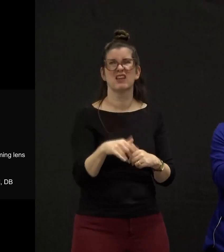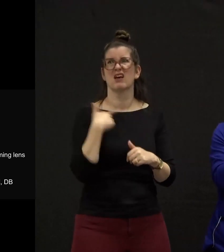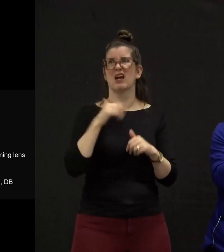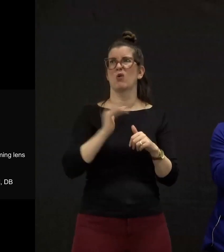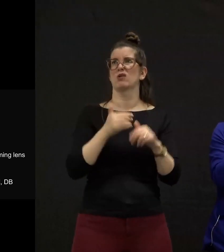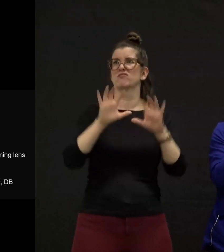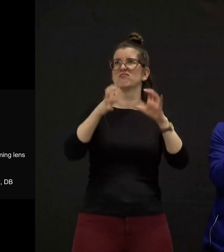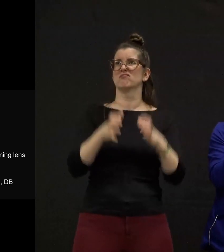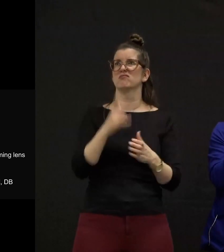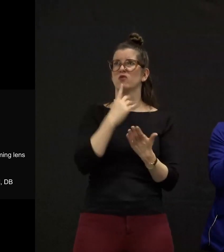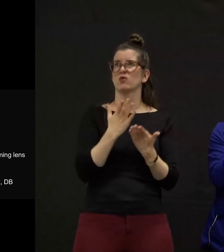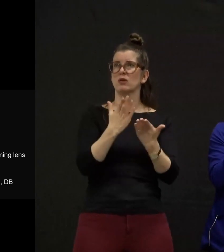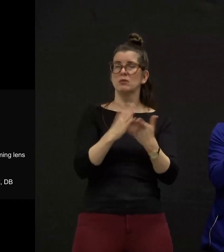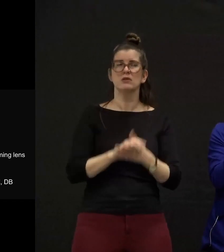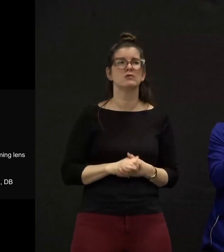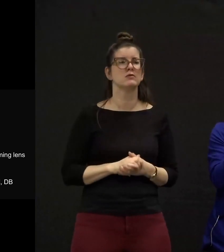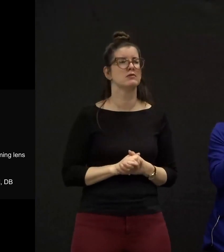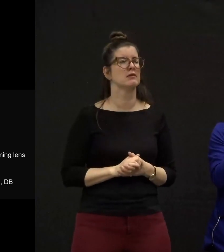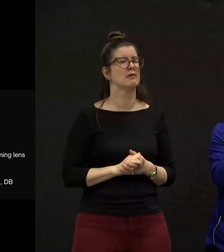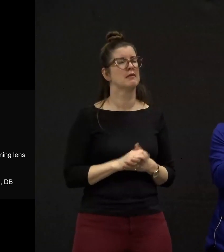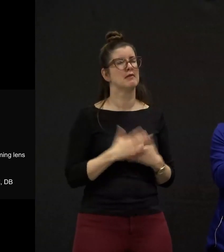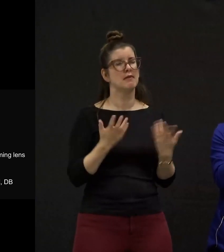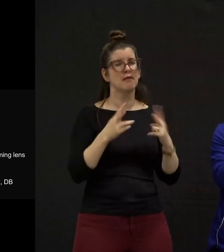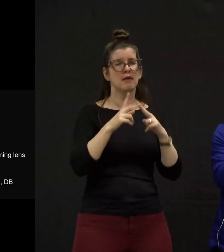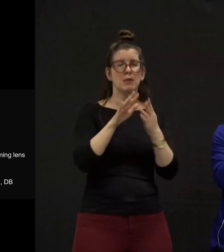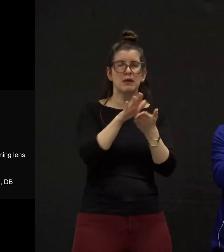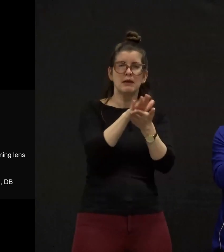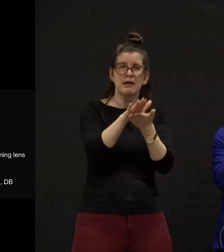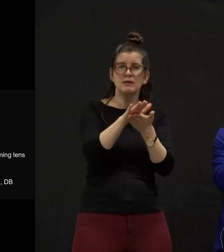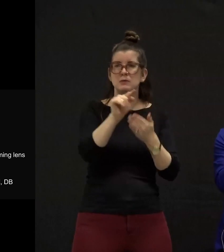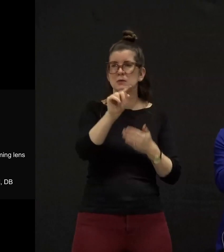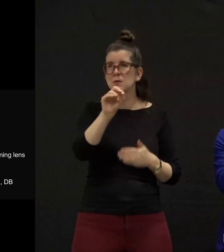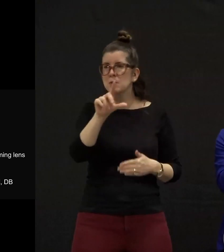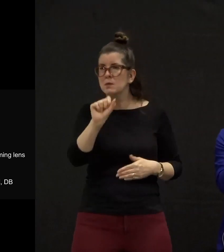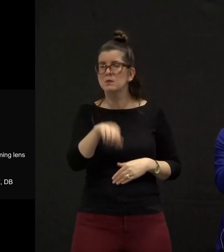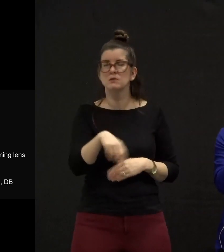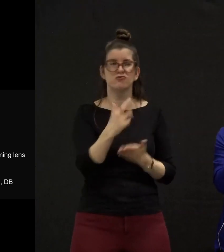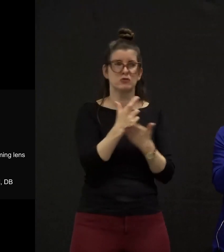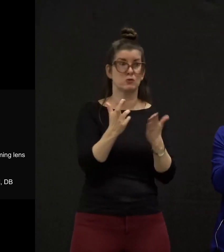There's a couple really nice tools and resources, books out there.